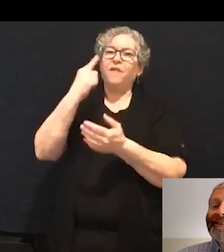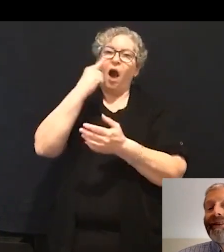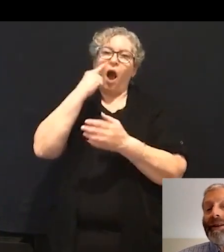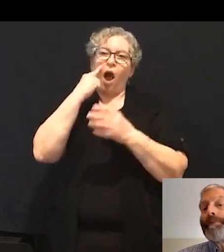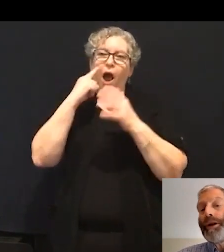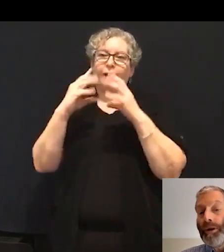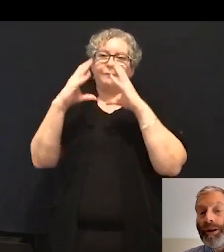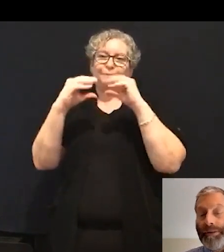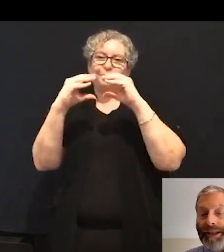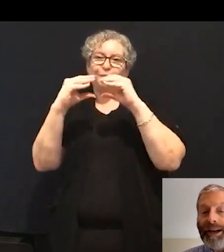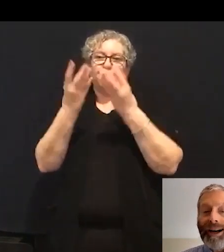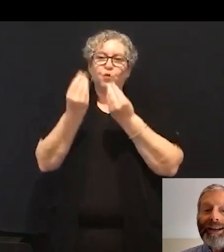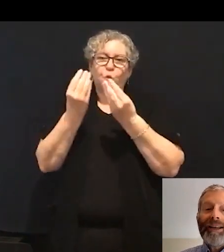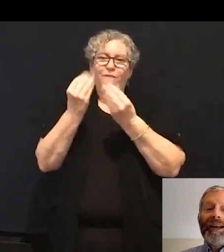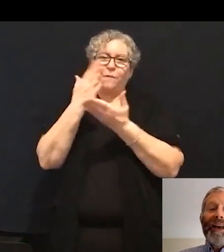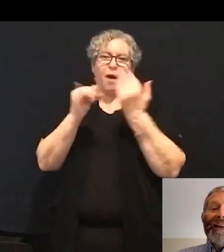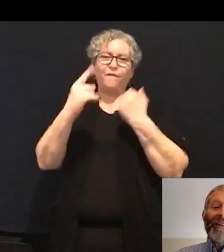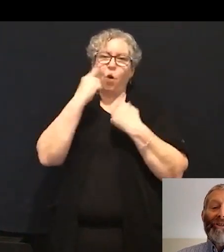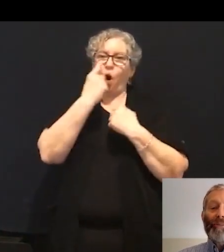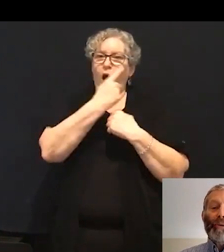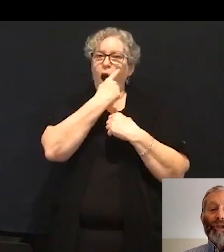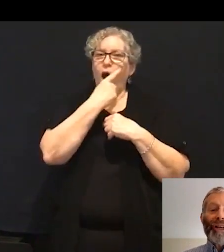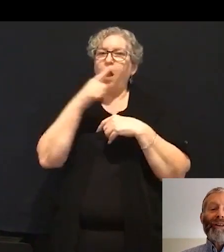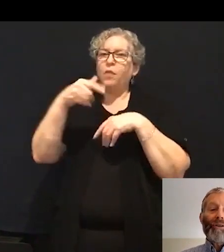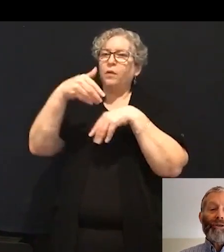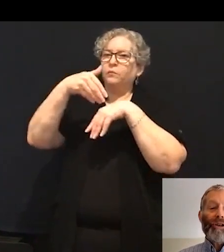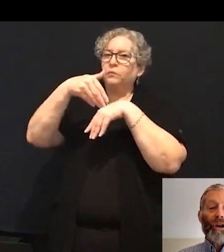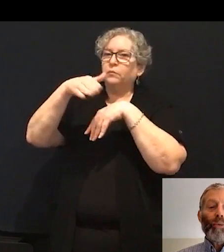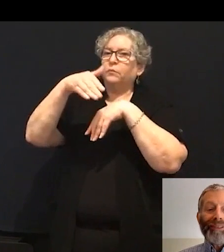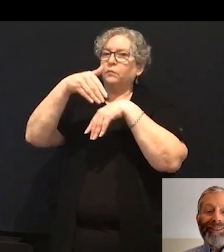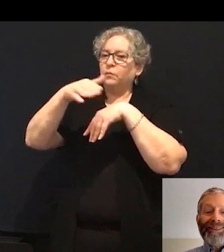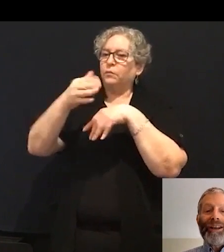into the middle of the eye. And these progenitors are releasing